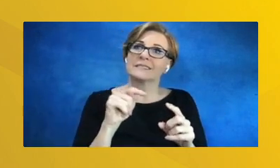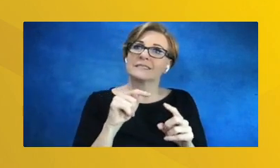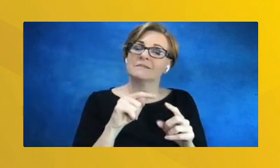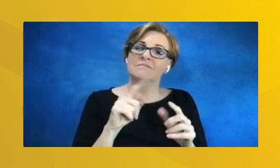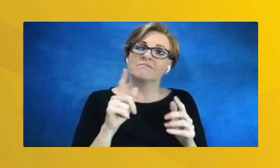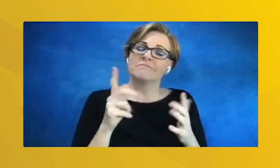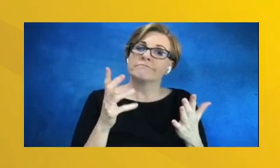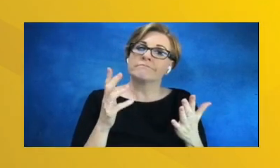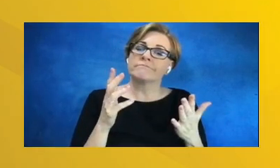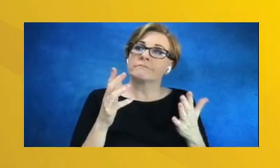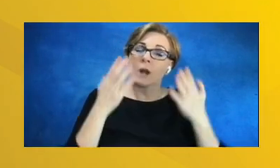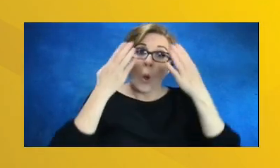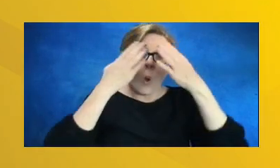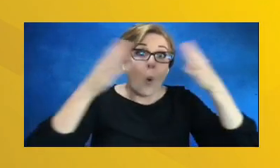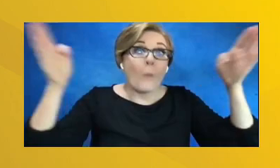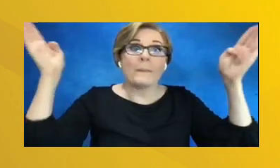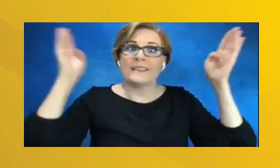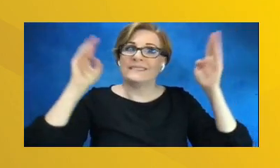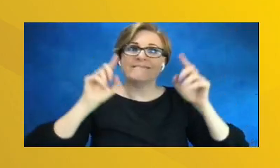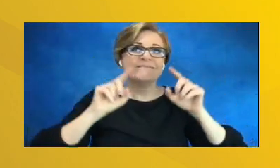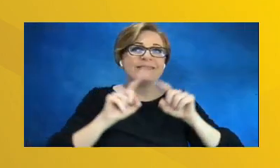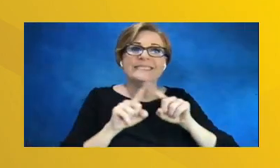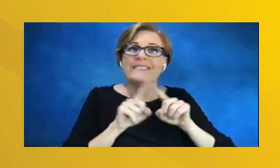way of learning with really young children.